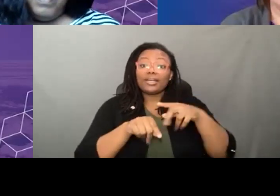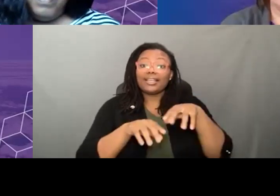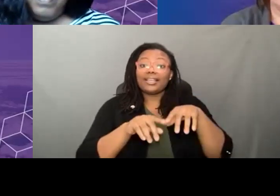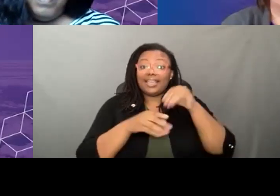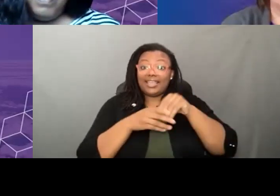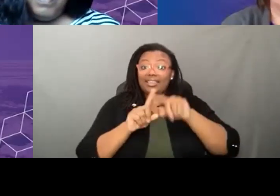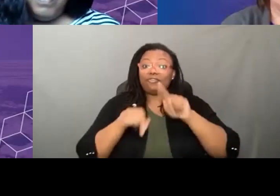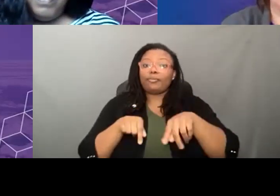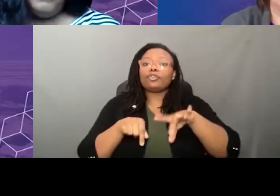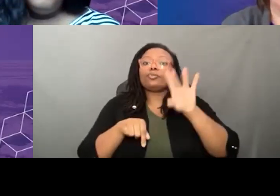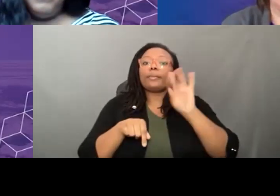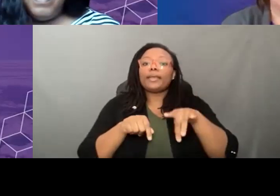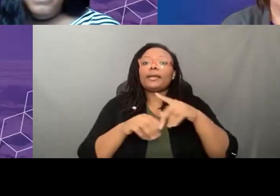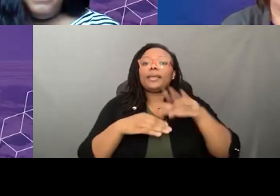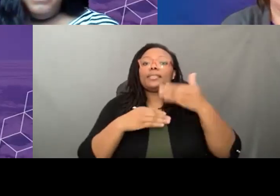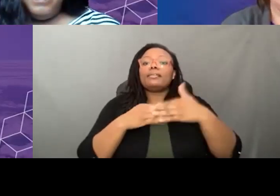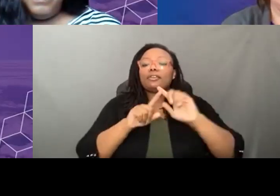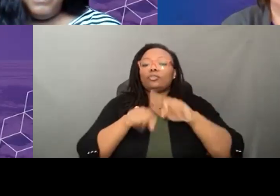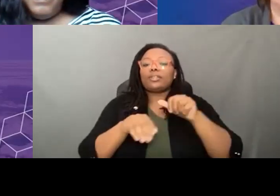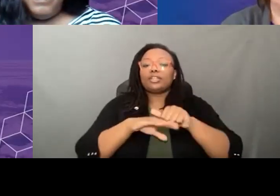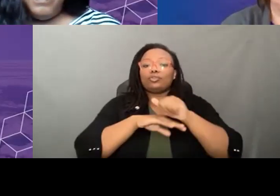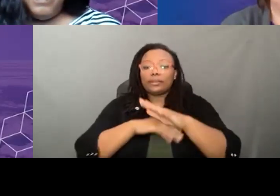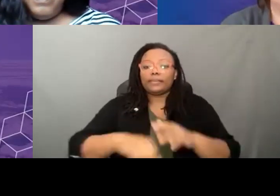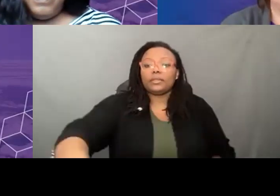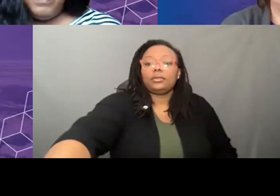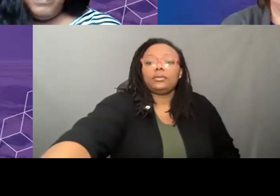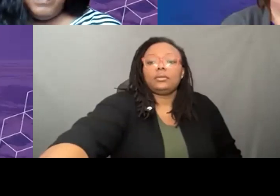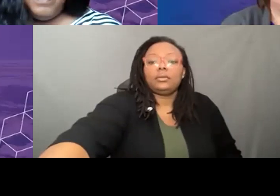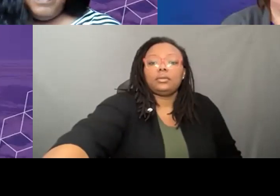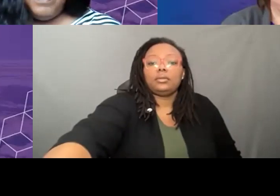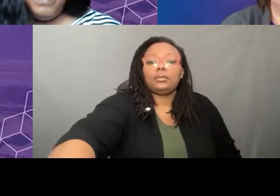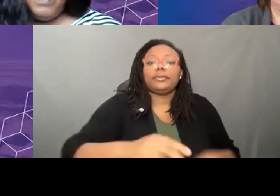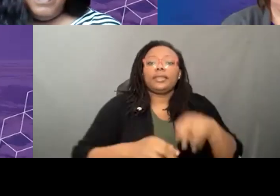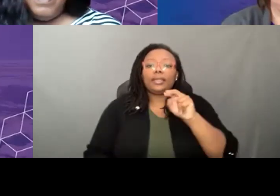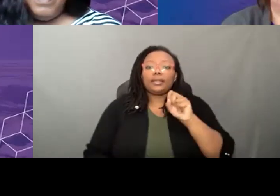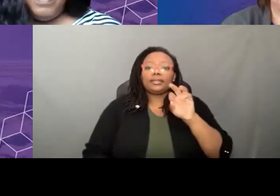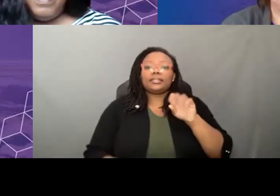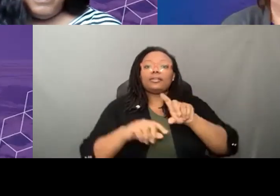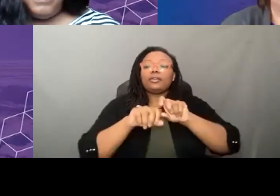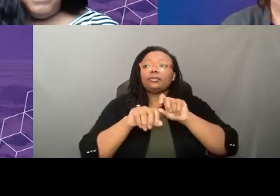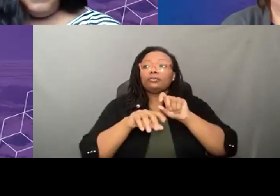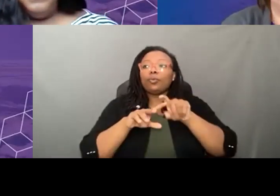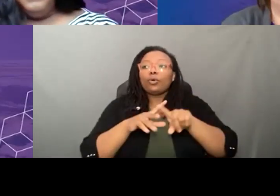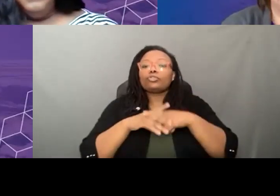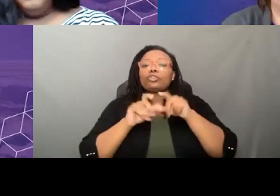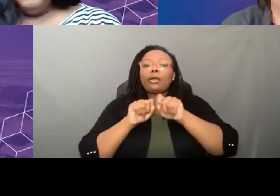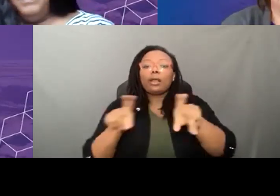you would pick up in the next report that you submit. NSF starts sending out reminder notices at 90 days.